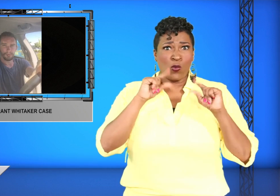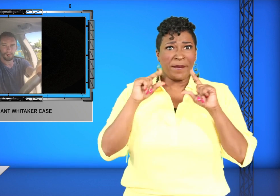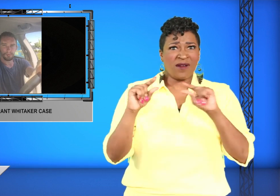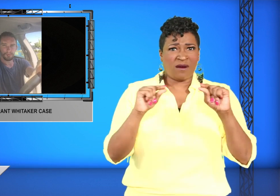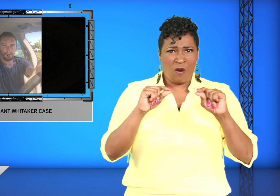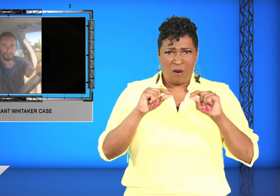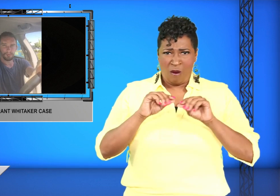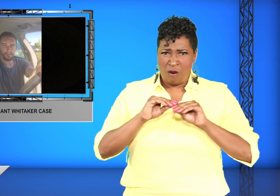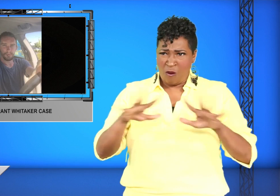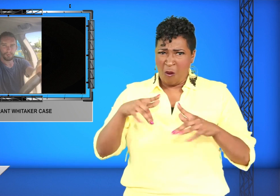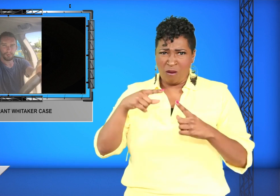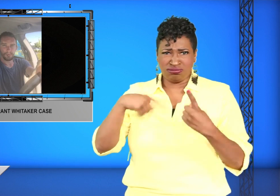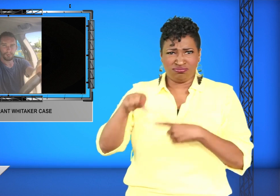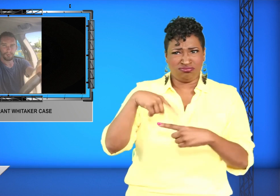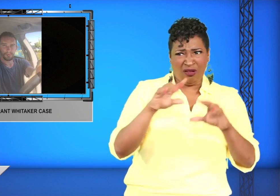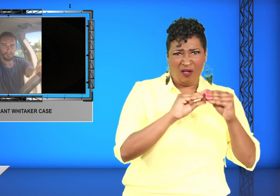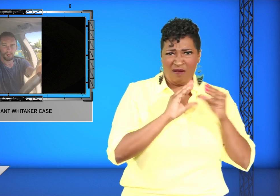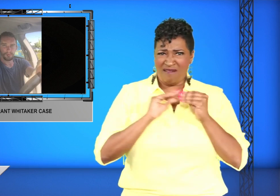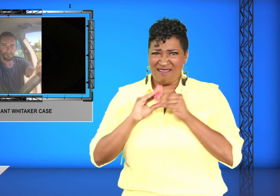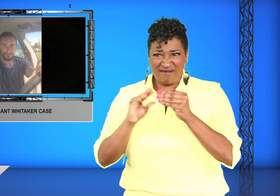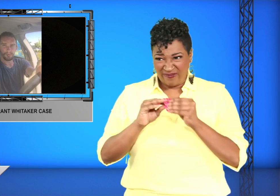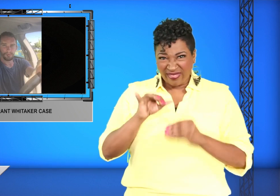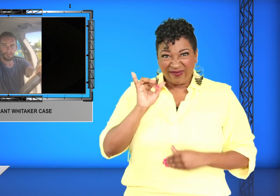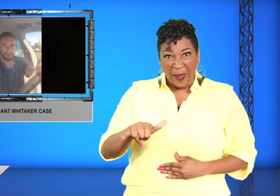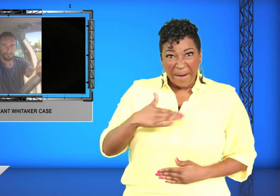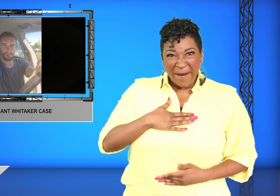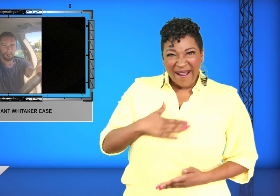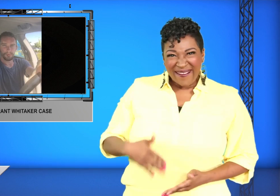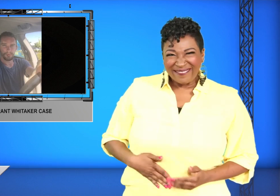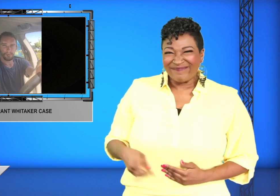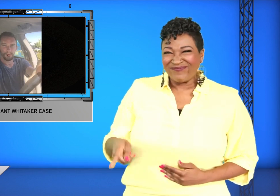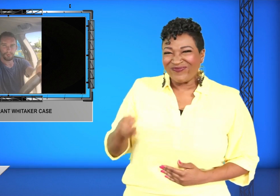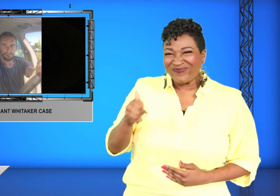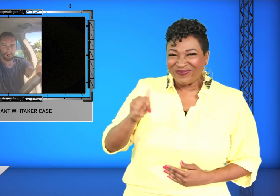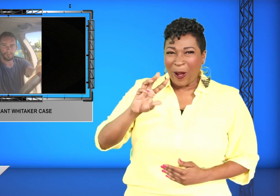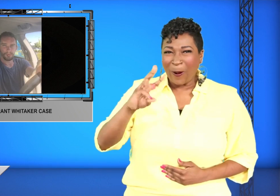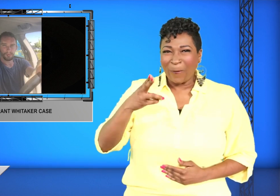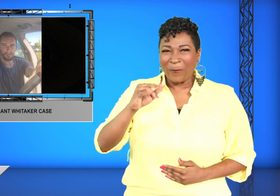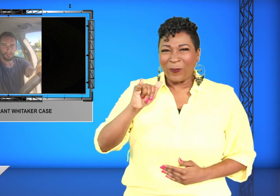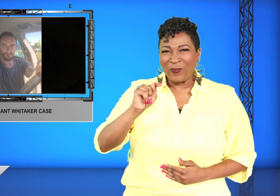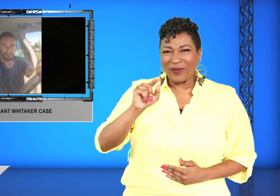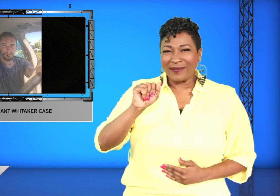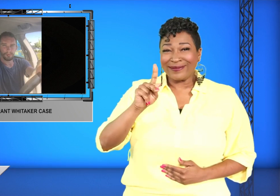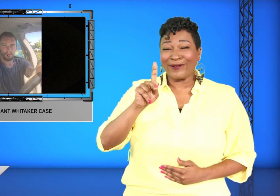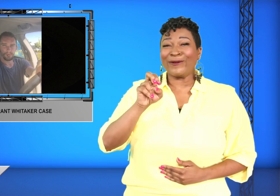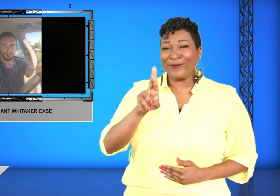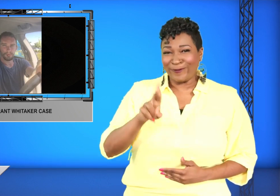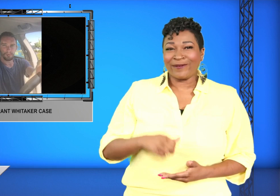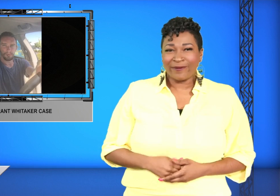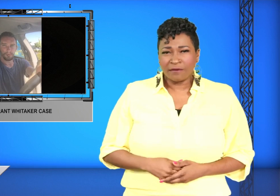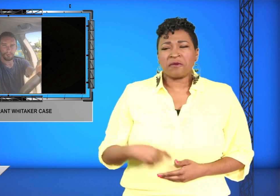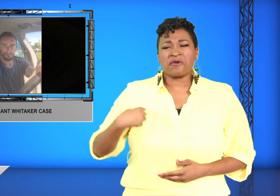Rumors started circulating that the body was Whitaker's.